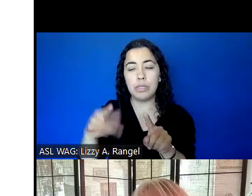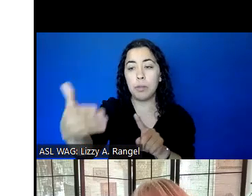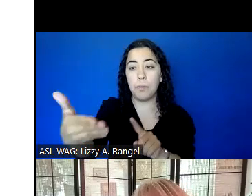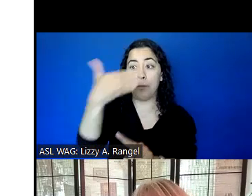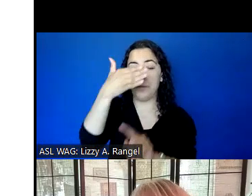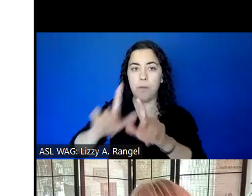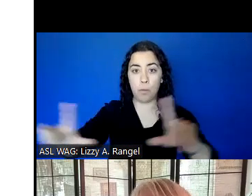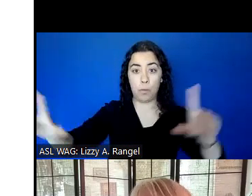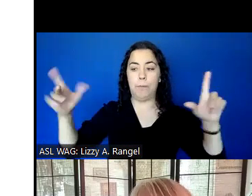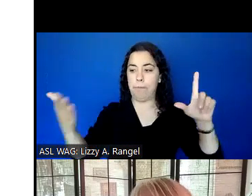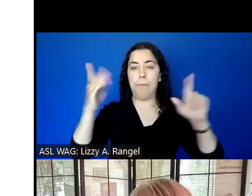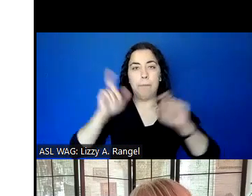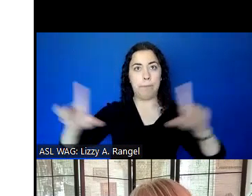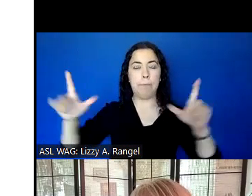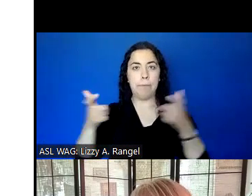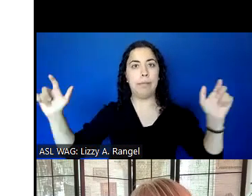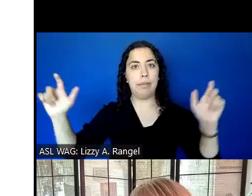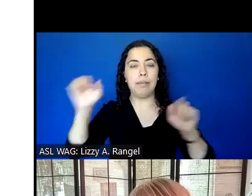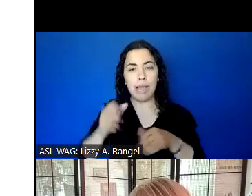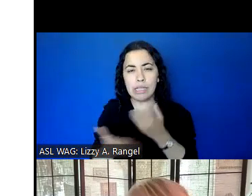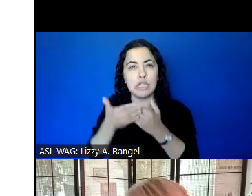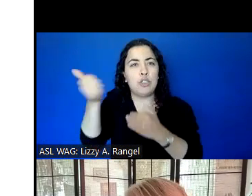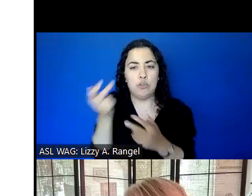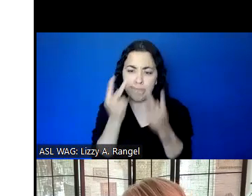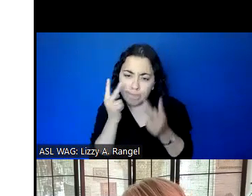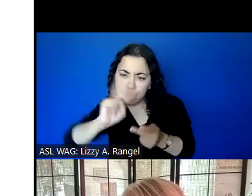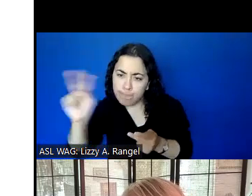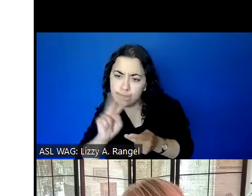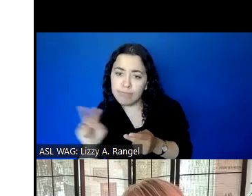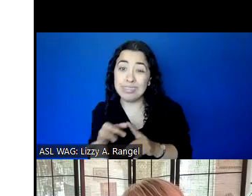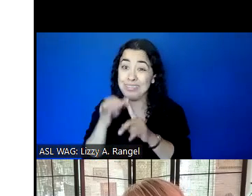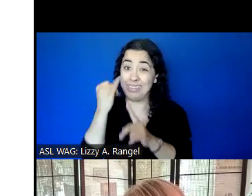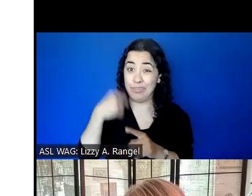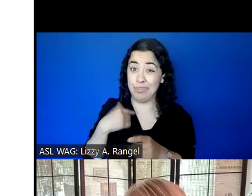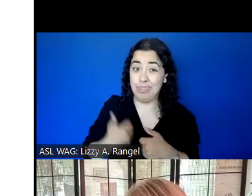screen readers can be used along with visuals on a webpage for folks with cognitive challenges.